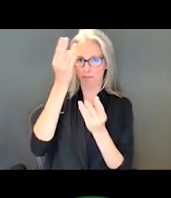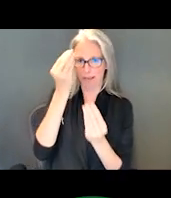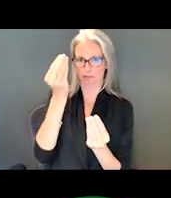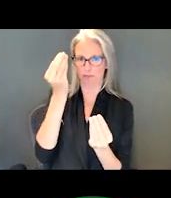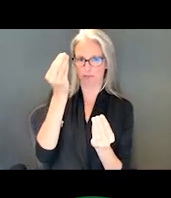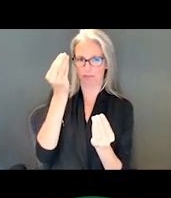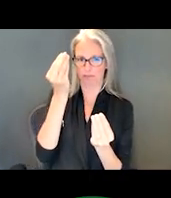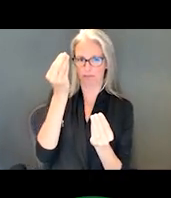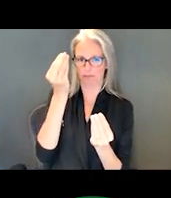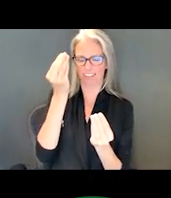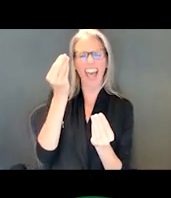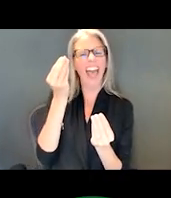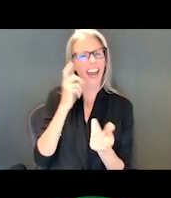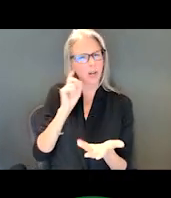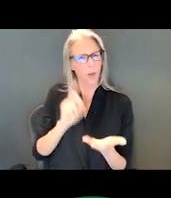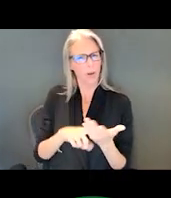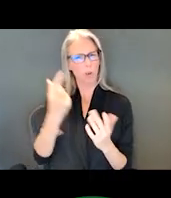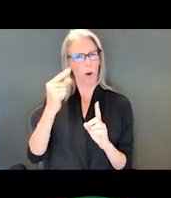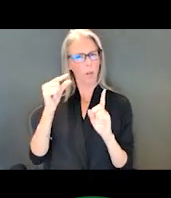to make sure the information is accurate.